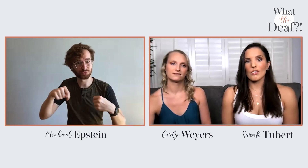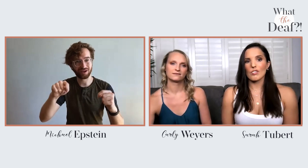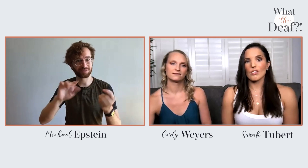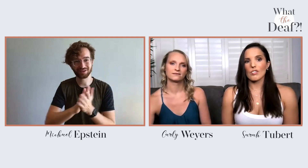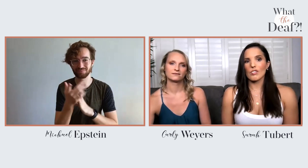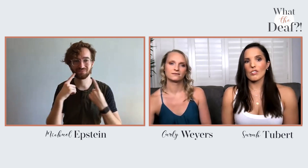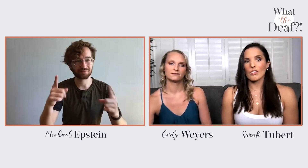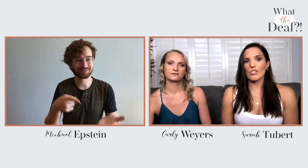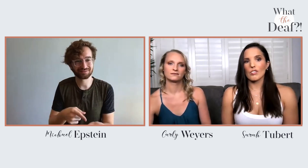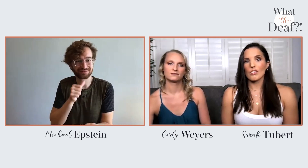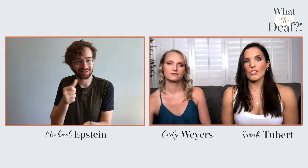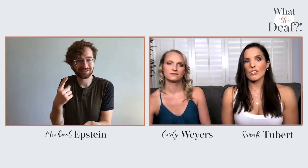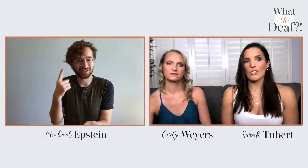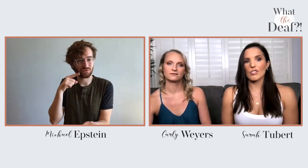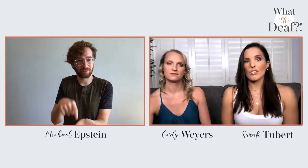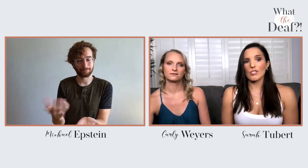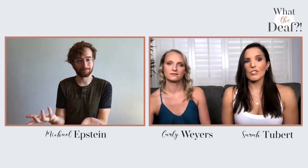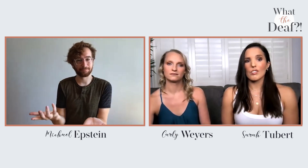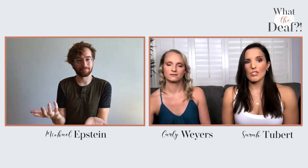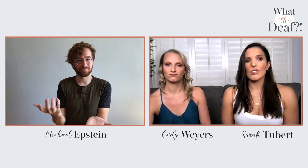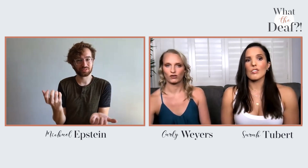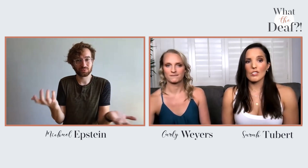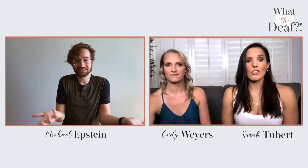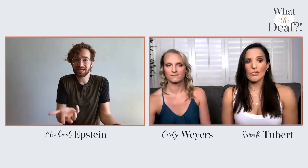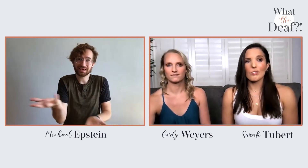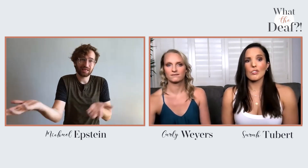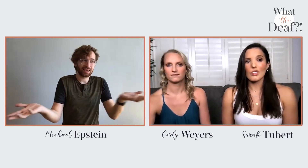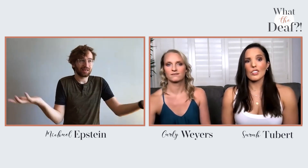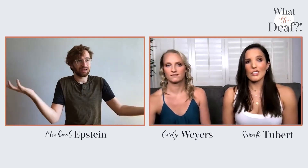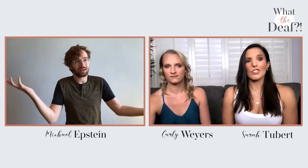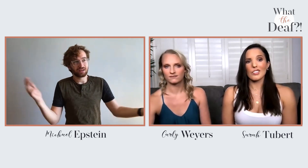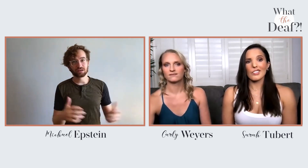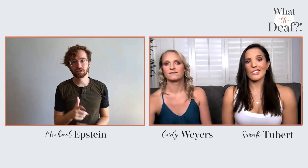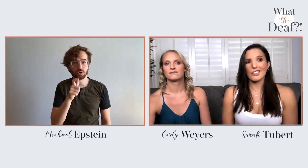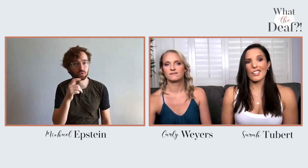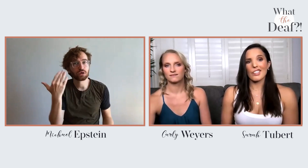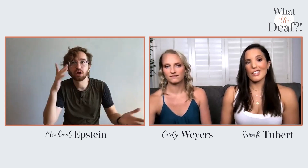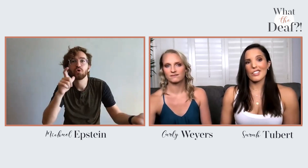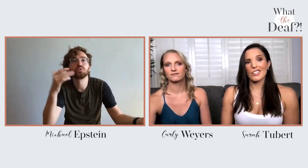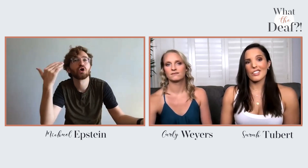and with all of these other privileges that try to become famous and it doesn't necessarily work out for them either. So who knows really?